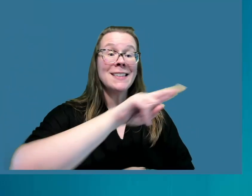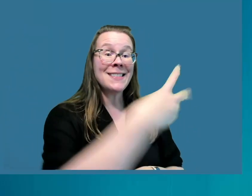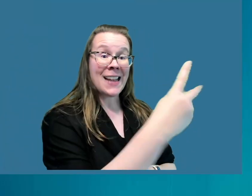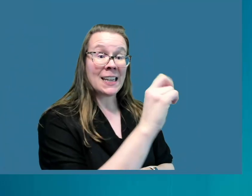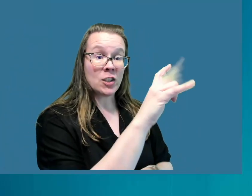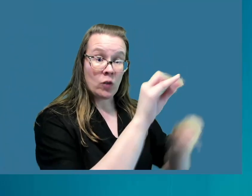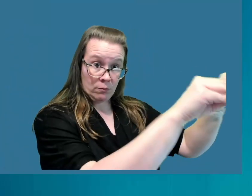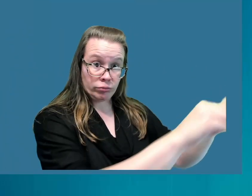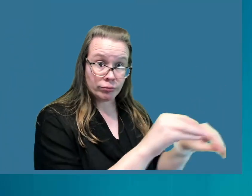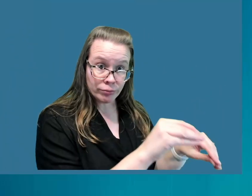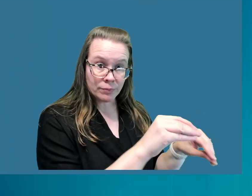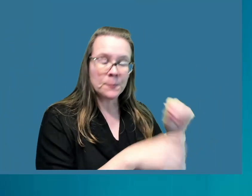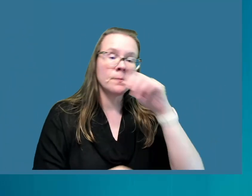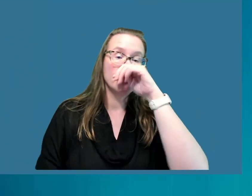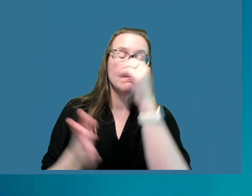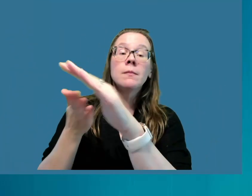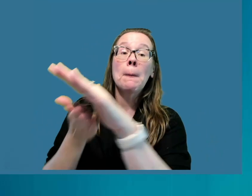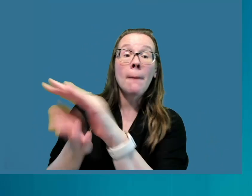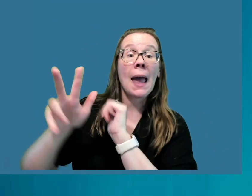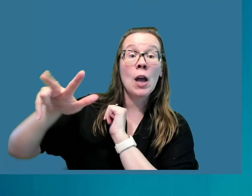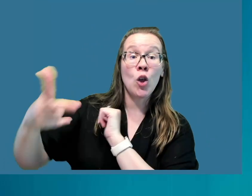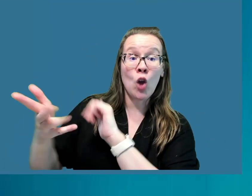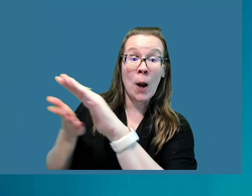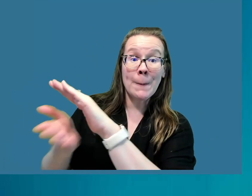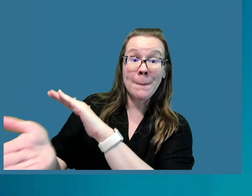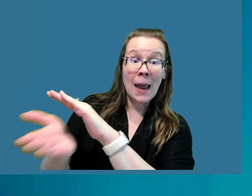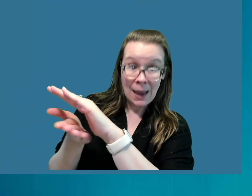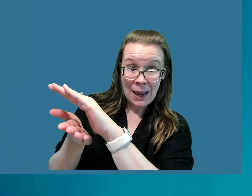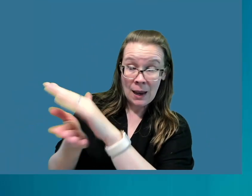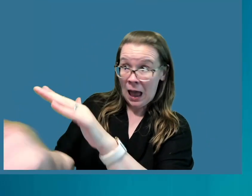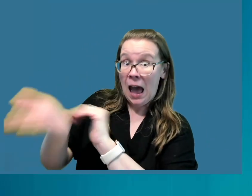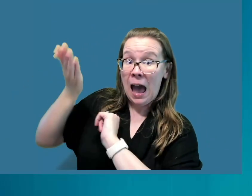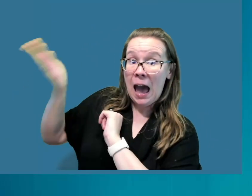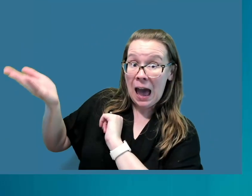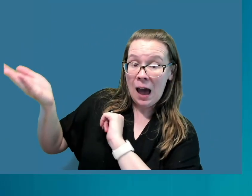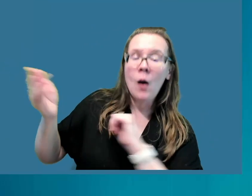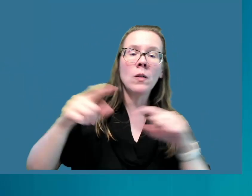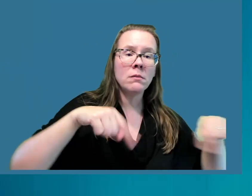I have one tray that I'll fill up with cookies, and then my second bake will go on the second